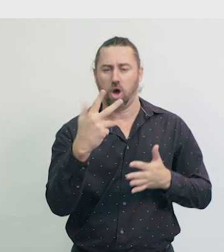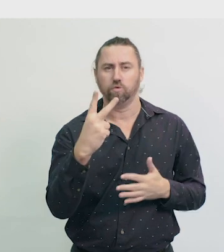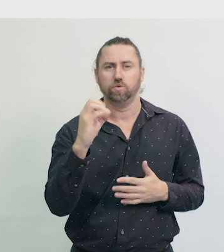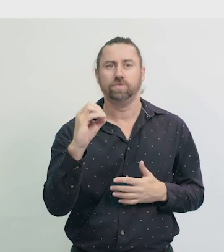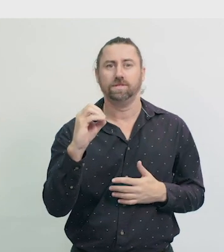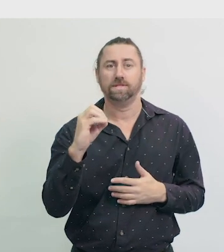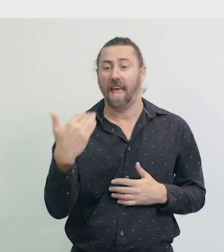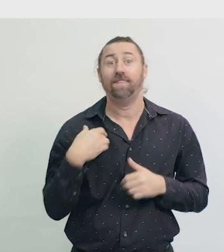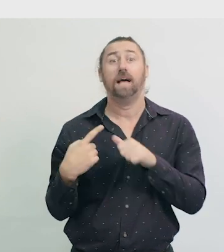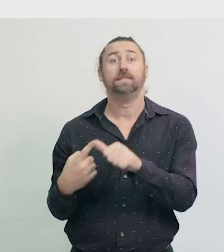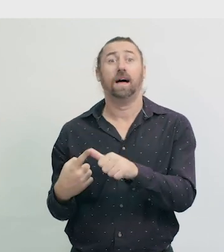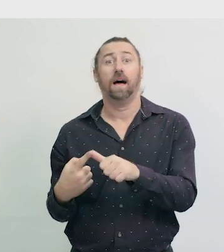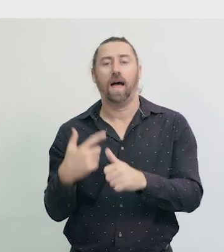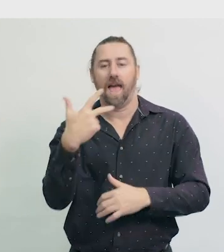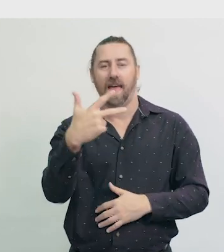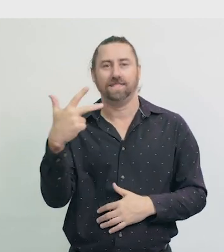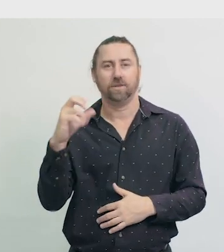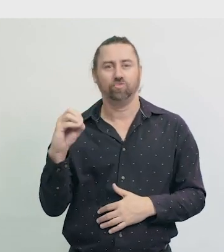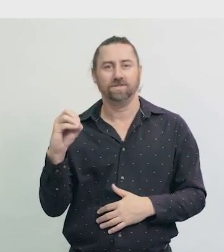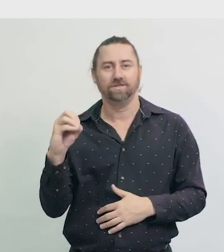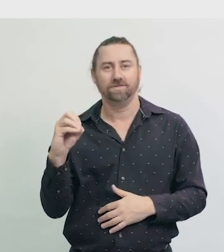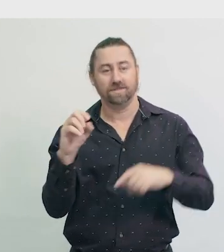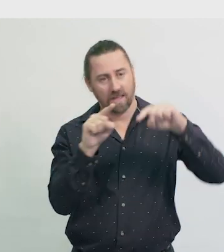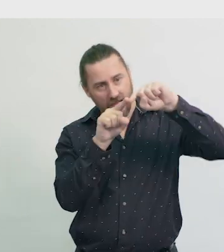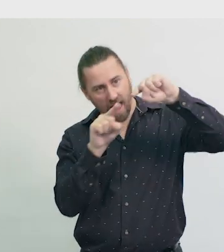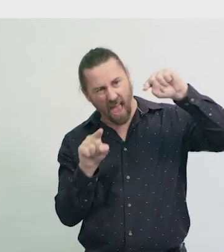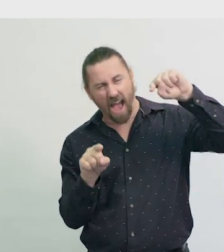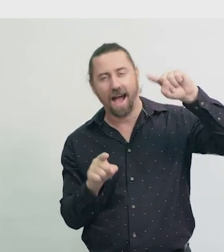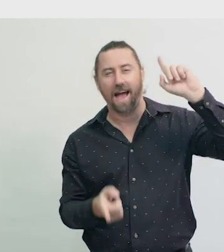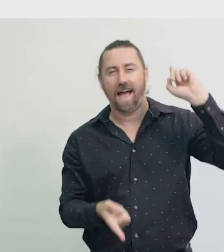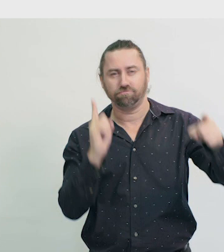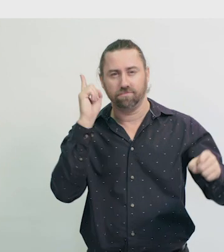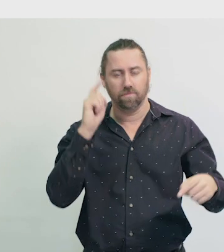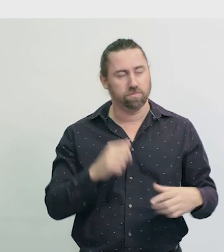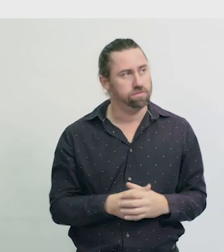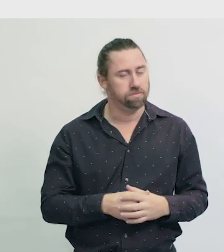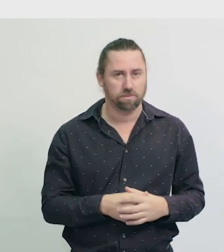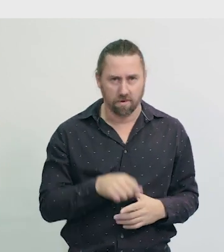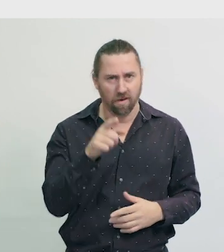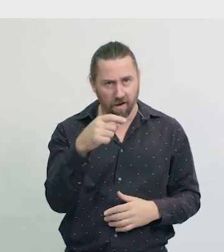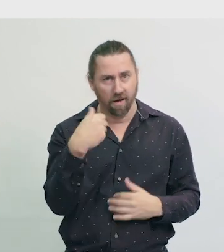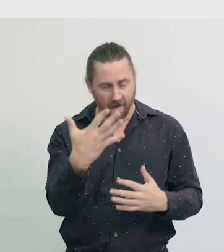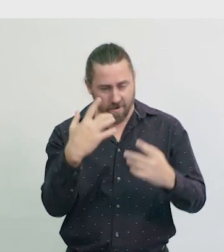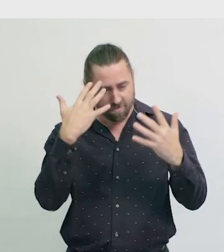to reach our answer of 88 degrees. Wow. You've done some great work this lesson.